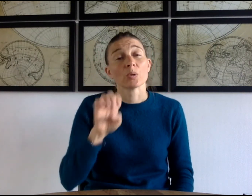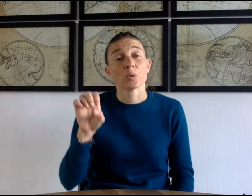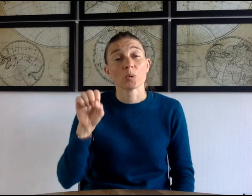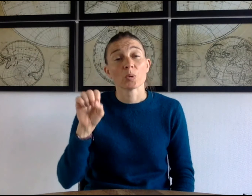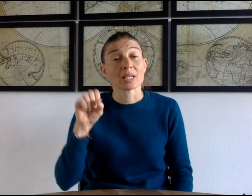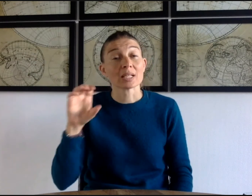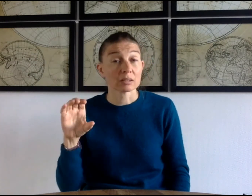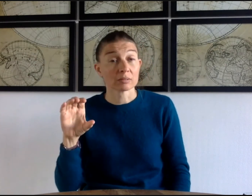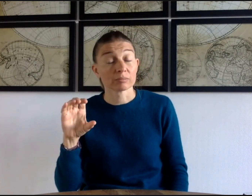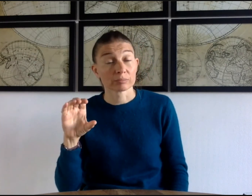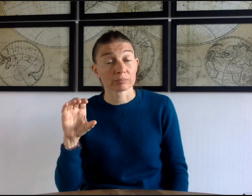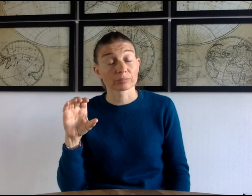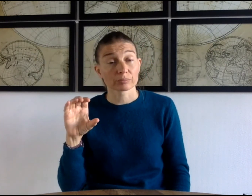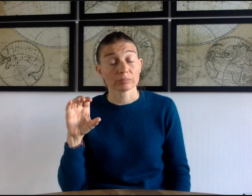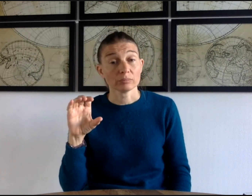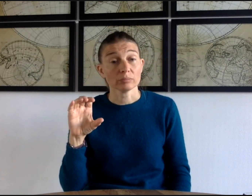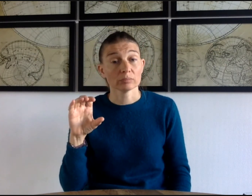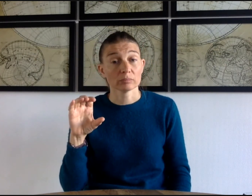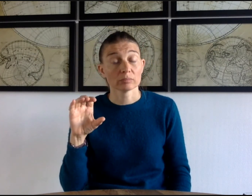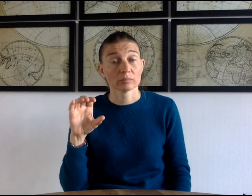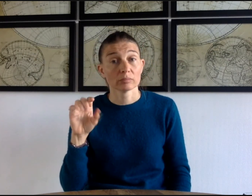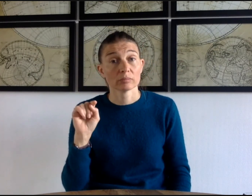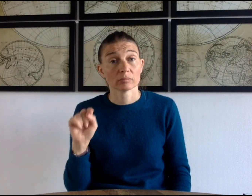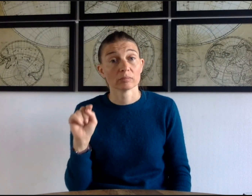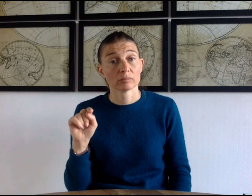and this was already in the previous programme,